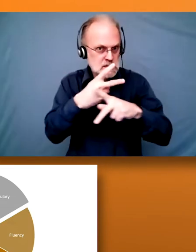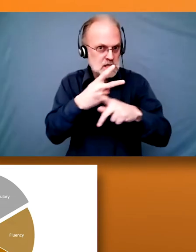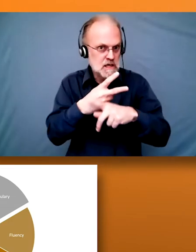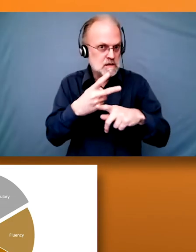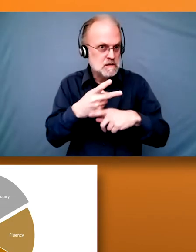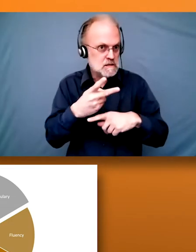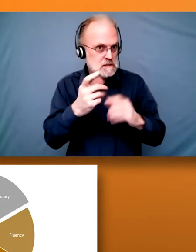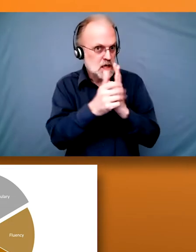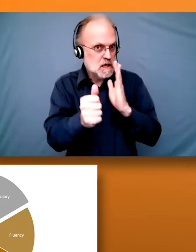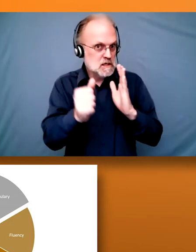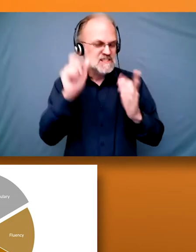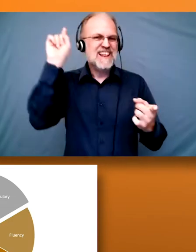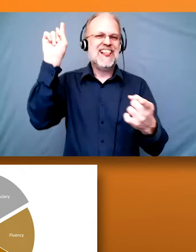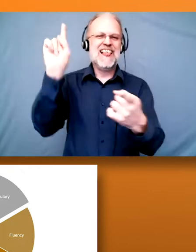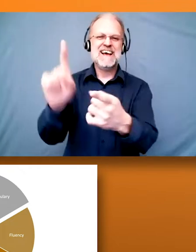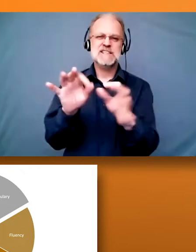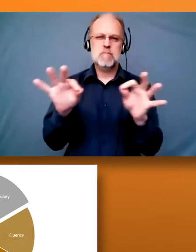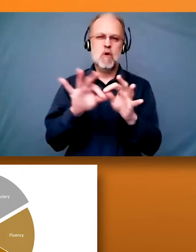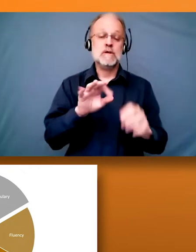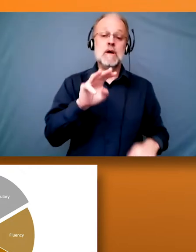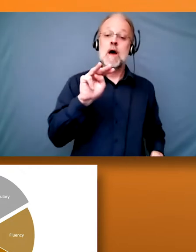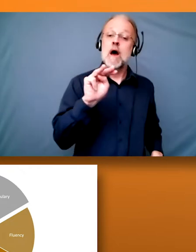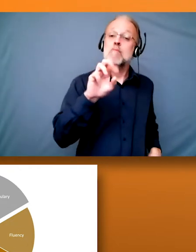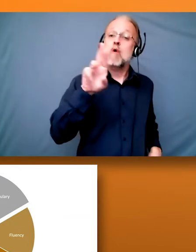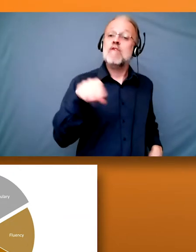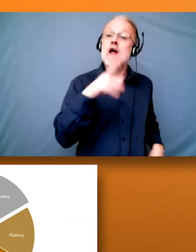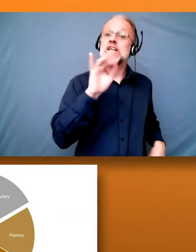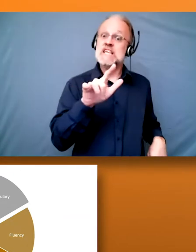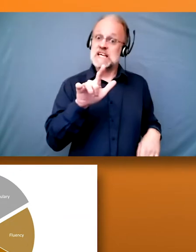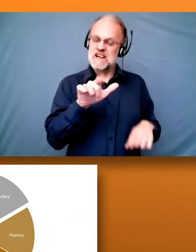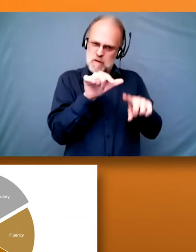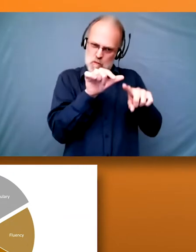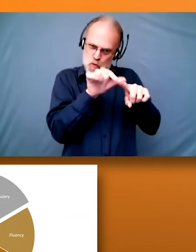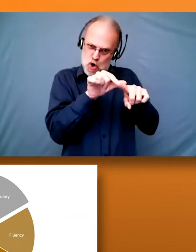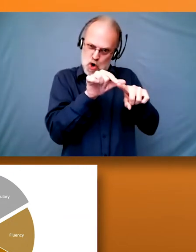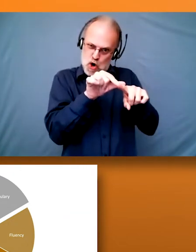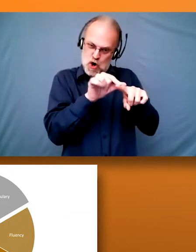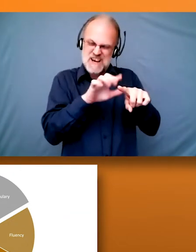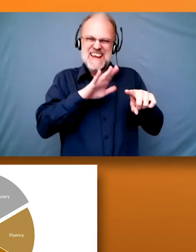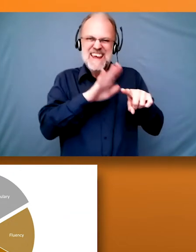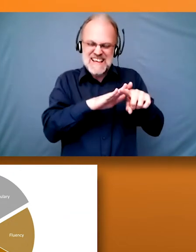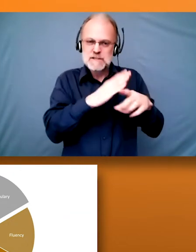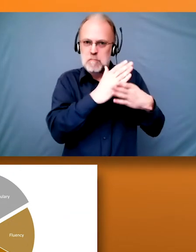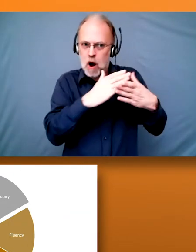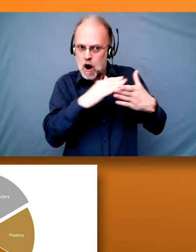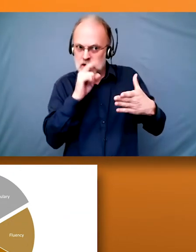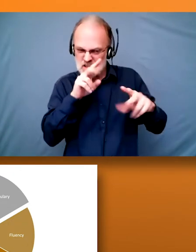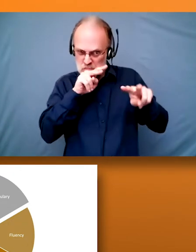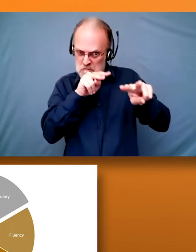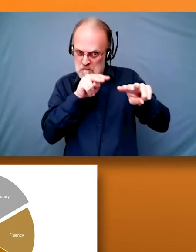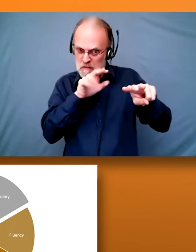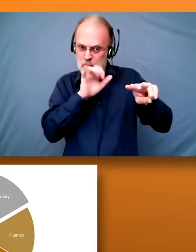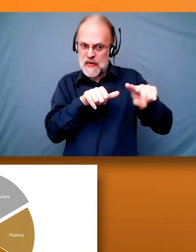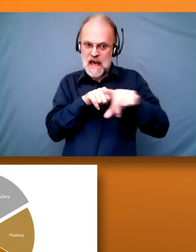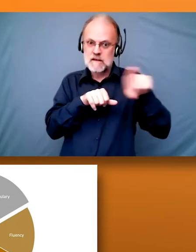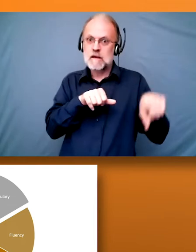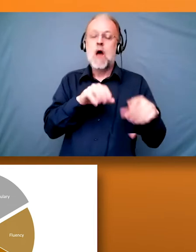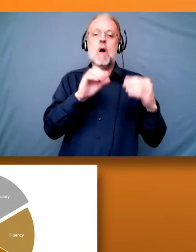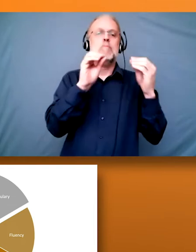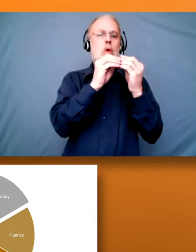are going to kind of become less important, and those morphology or word part skills, which is part of word study that you'll see there on that pie,